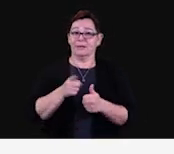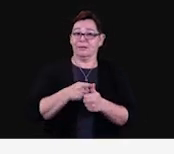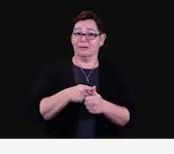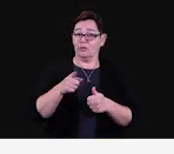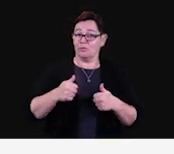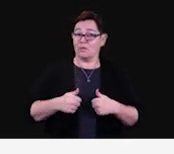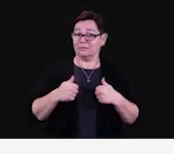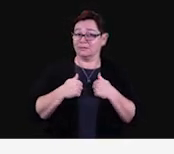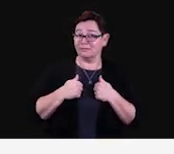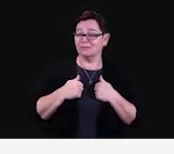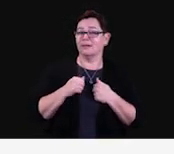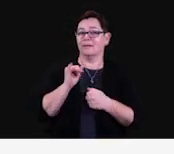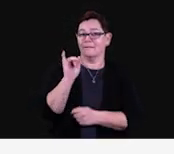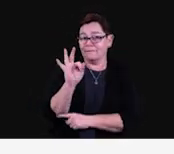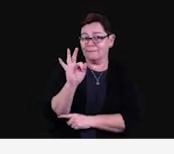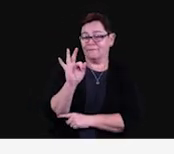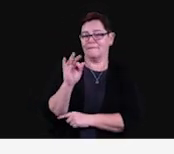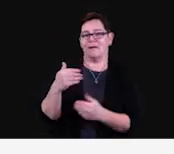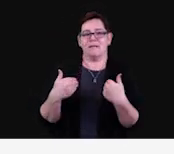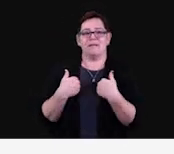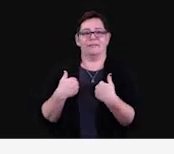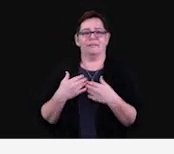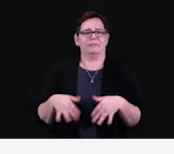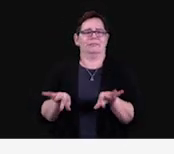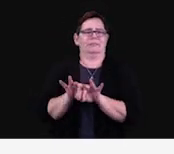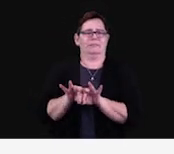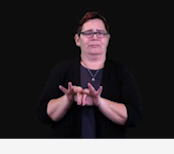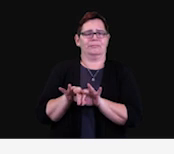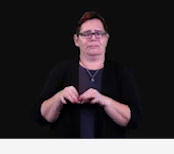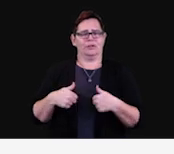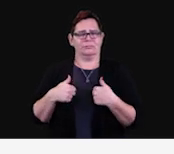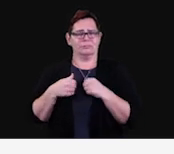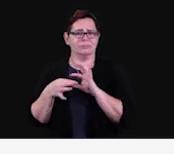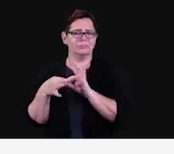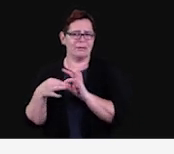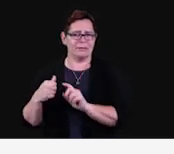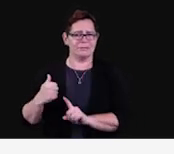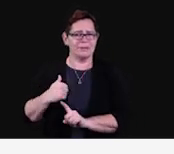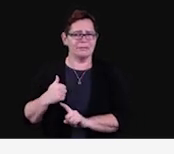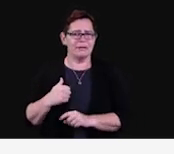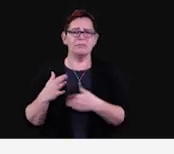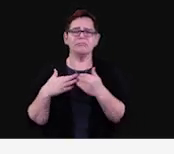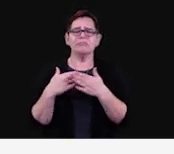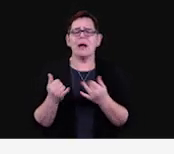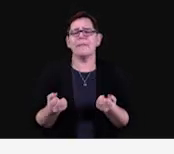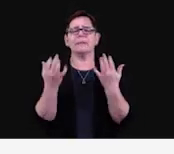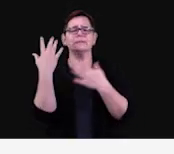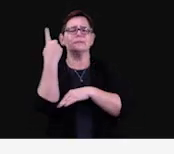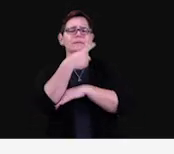a deemed resident if you do not have significant residential ties with Canada, but: